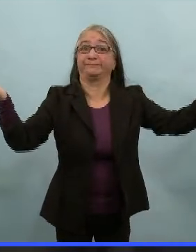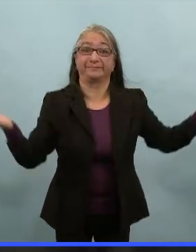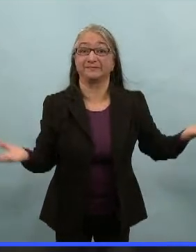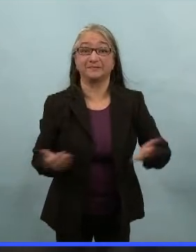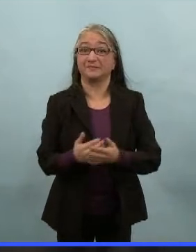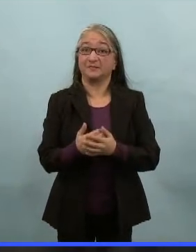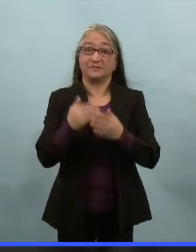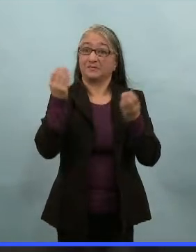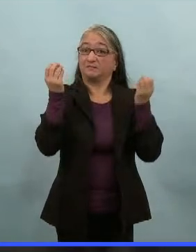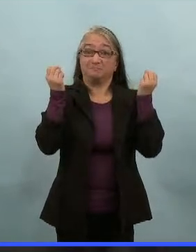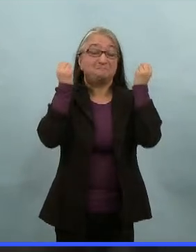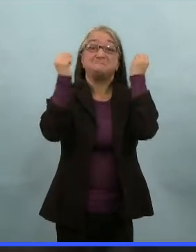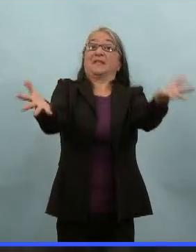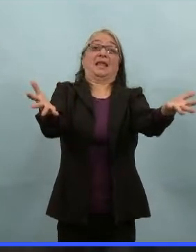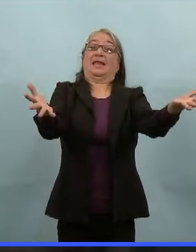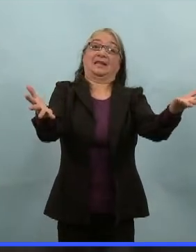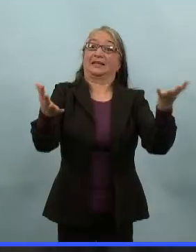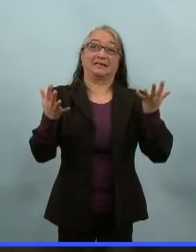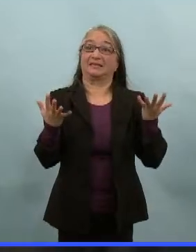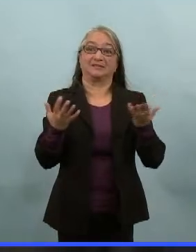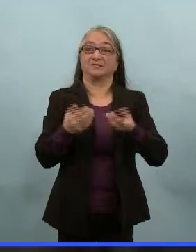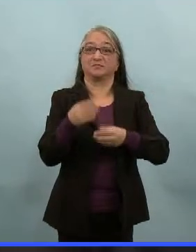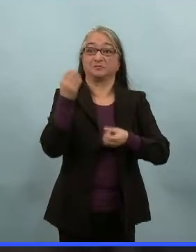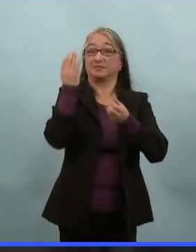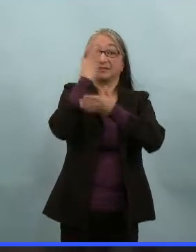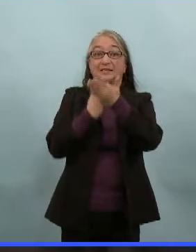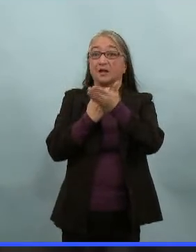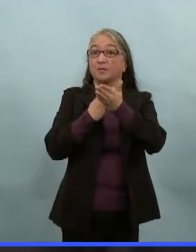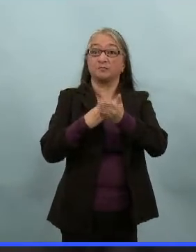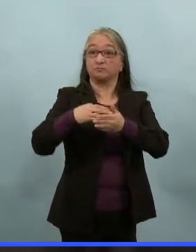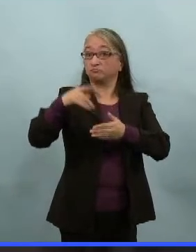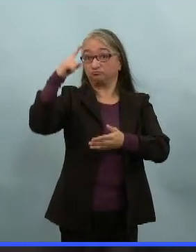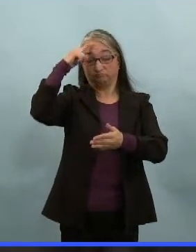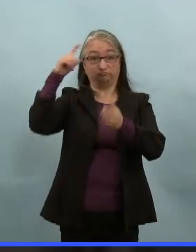of cases we don't know about historically with with the previous variant with delta we knew for